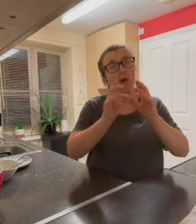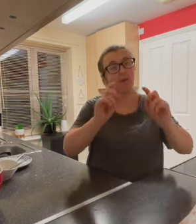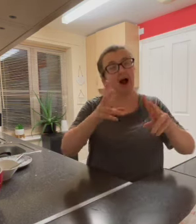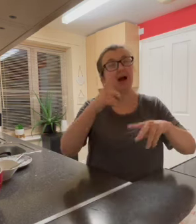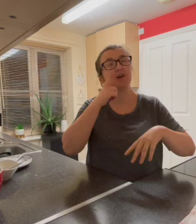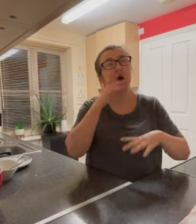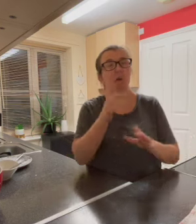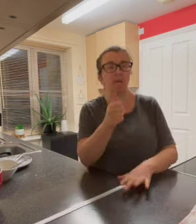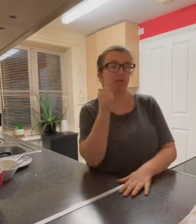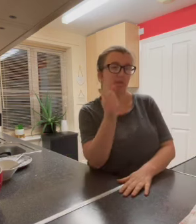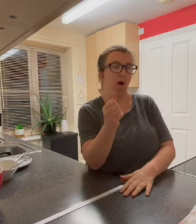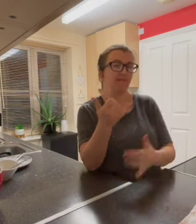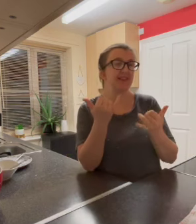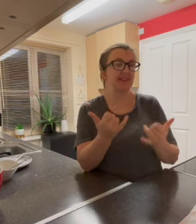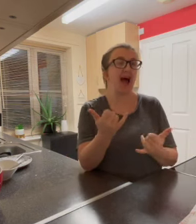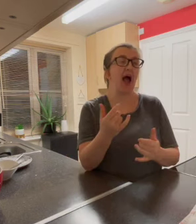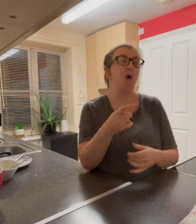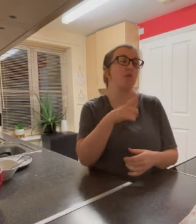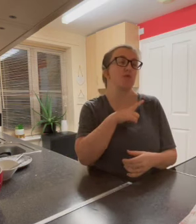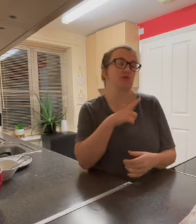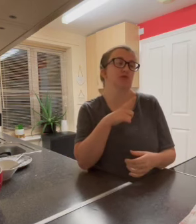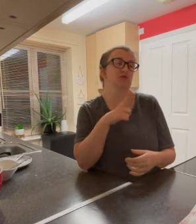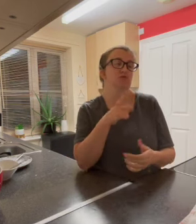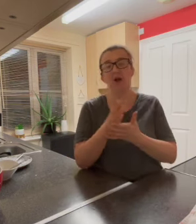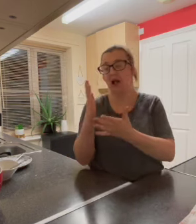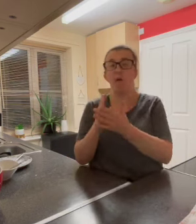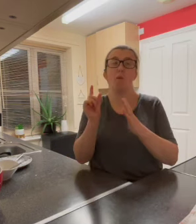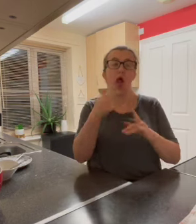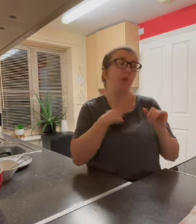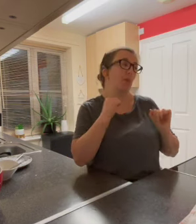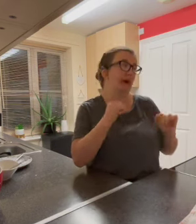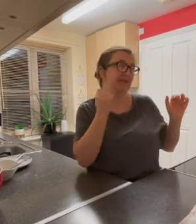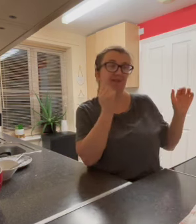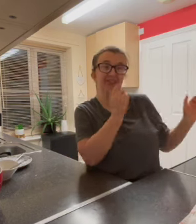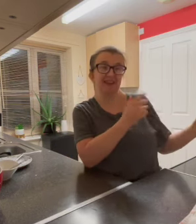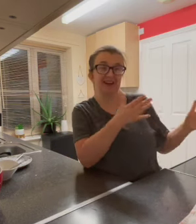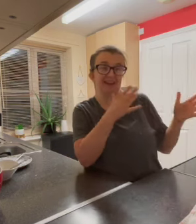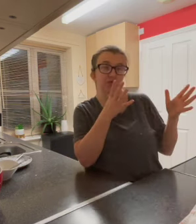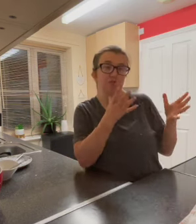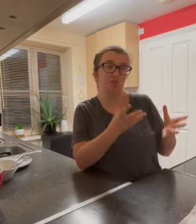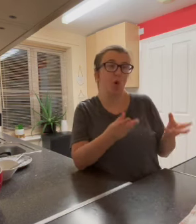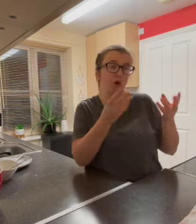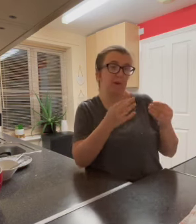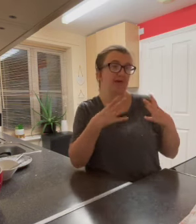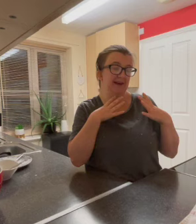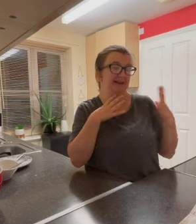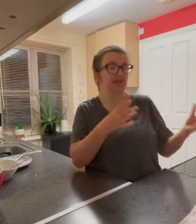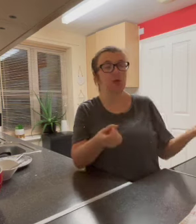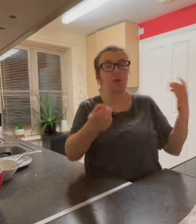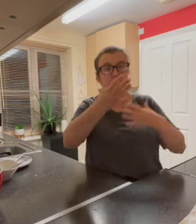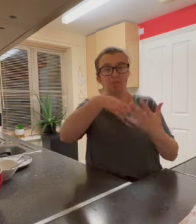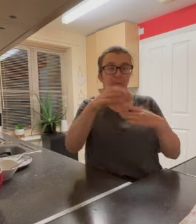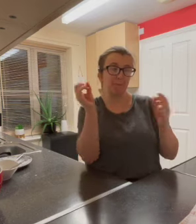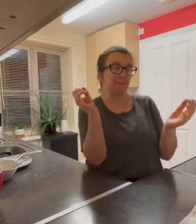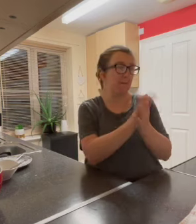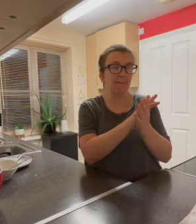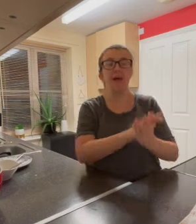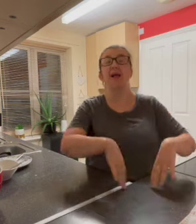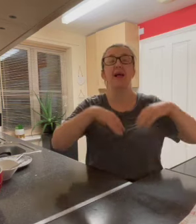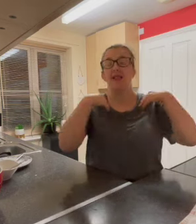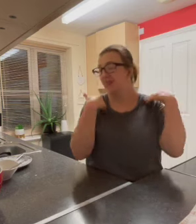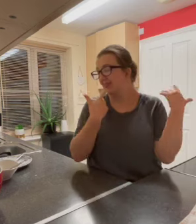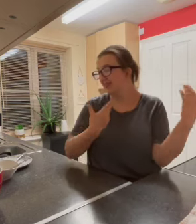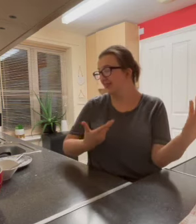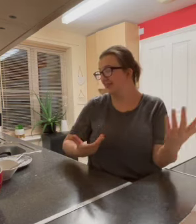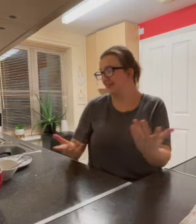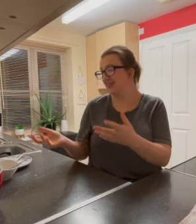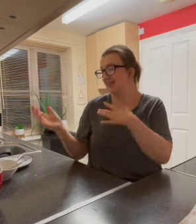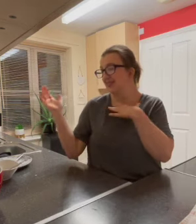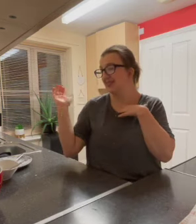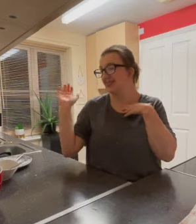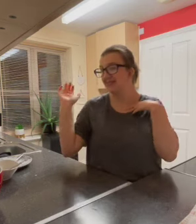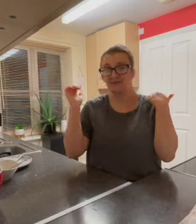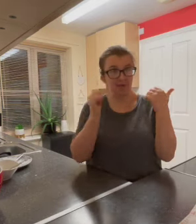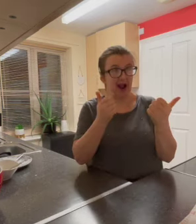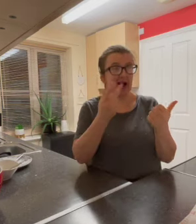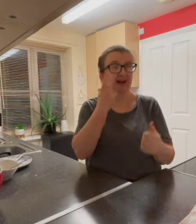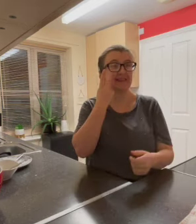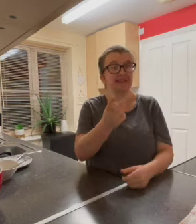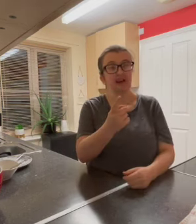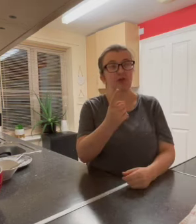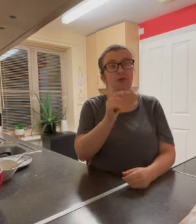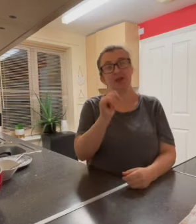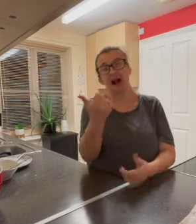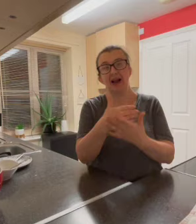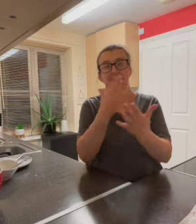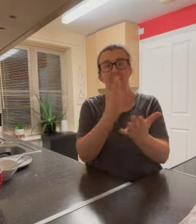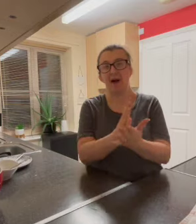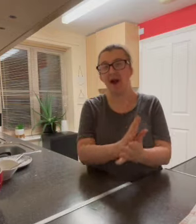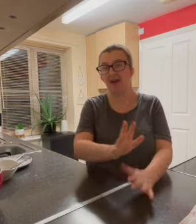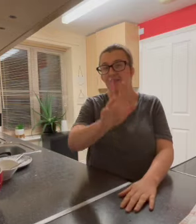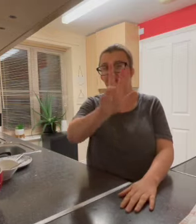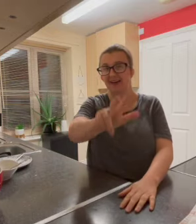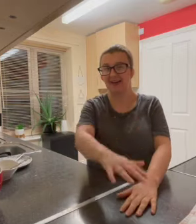Okay I am going to pause the video for now and do bit of cleaning while I wait for the soaking fruit to be ready to be mixed, see you in part 3...